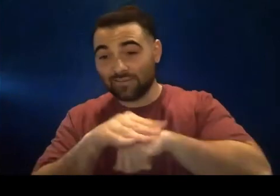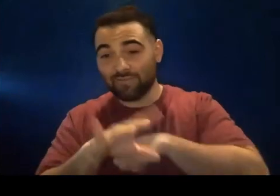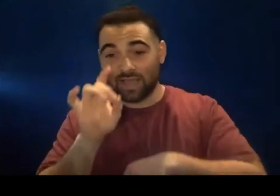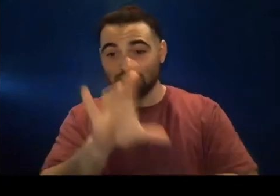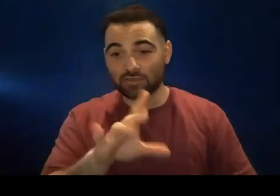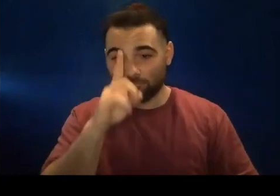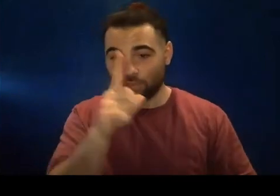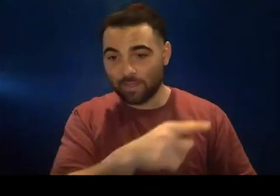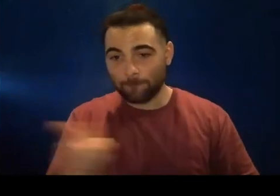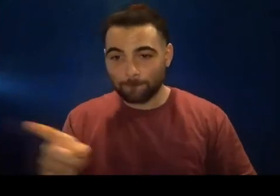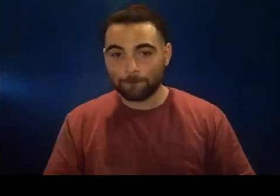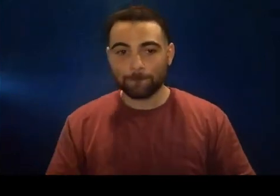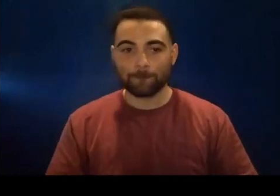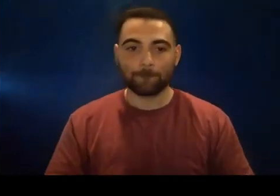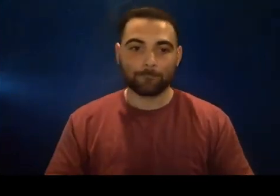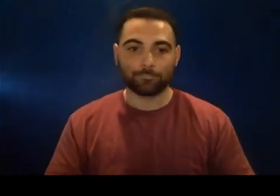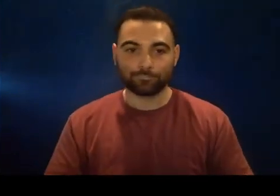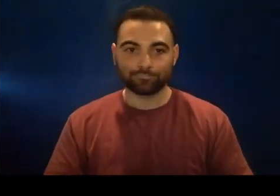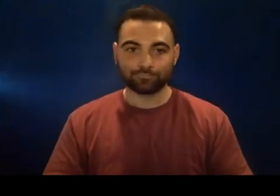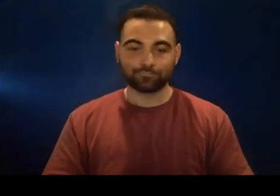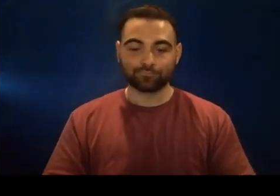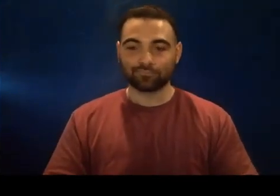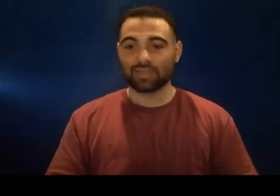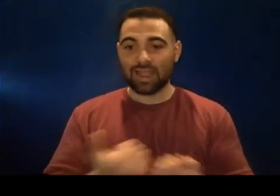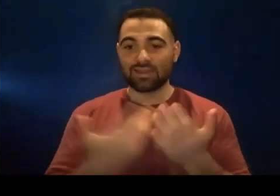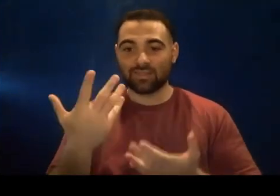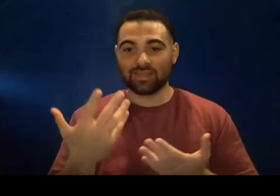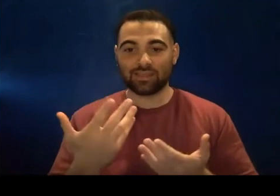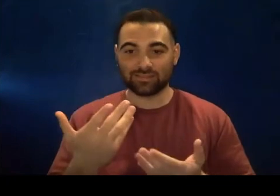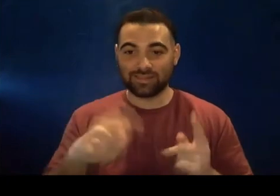Anything that they could use to get them started on their way?